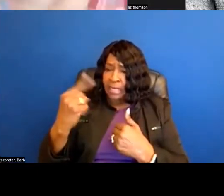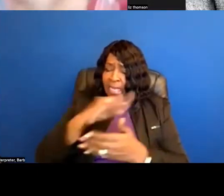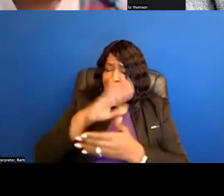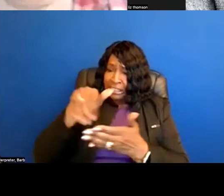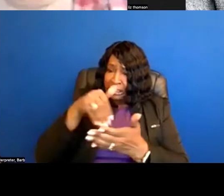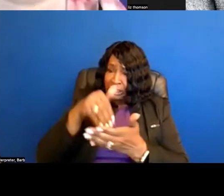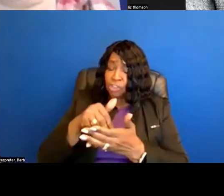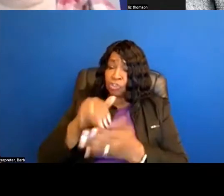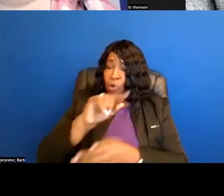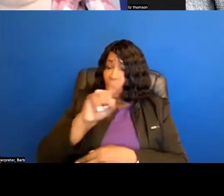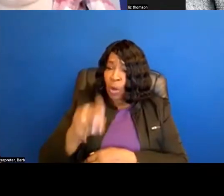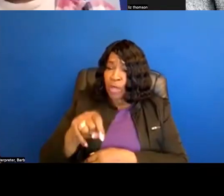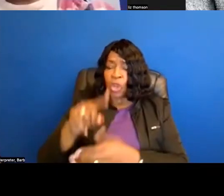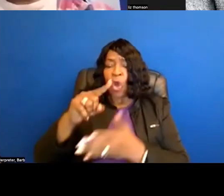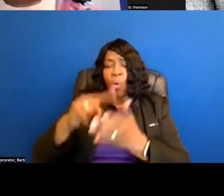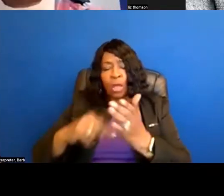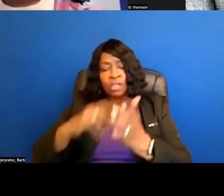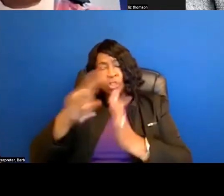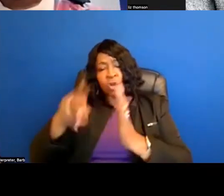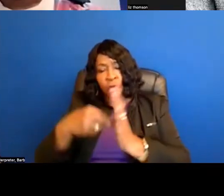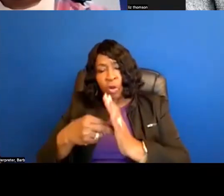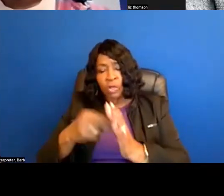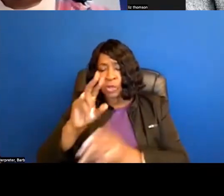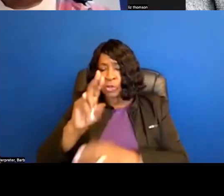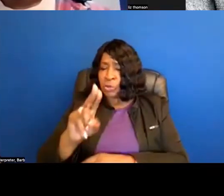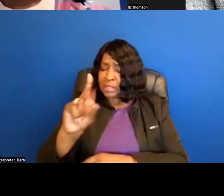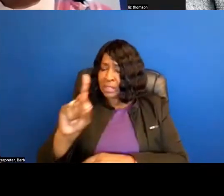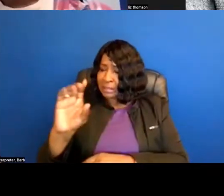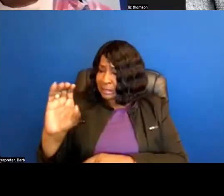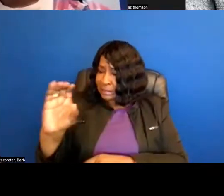which what is the role of a DCC on campus?